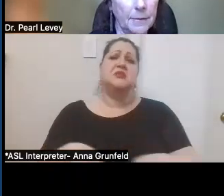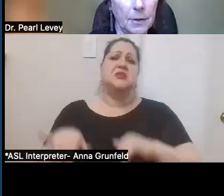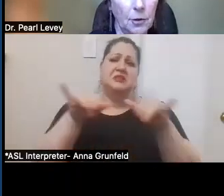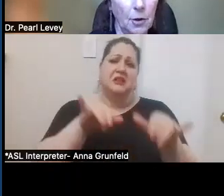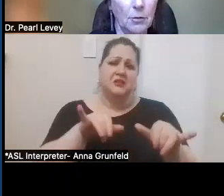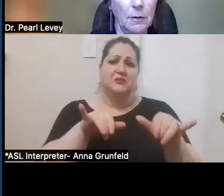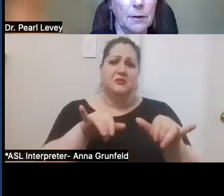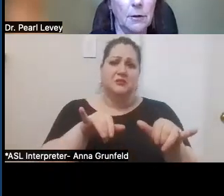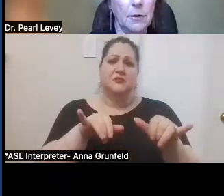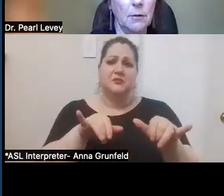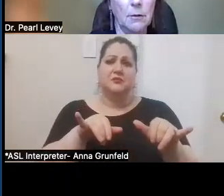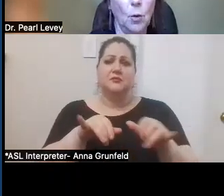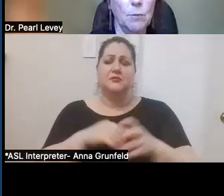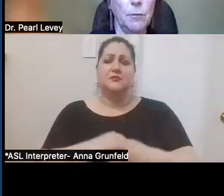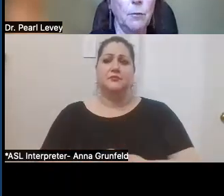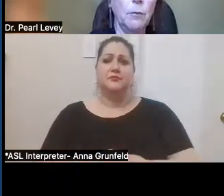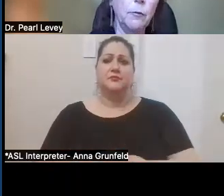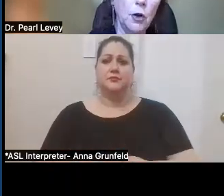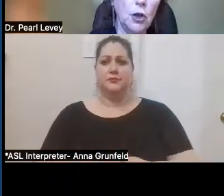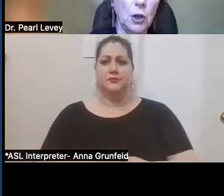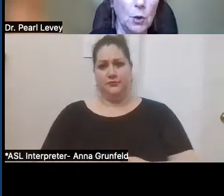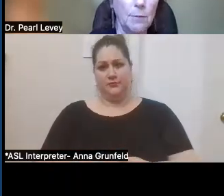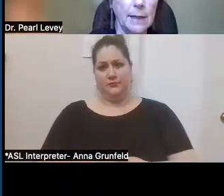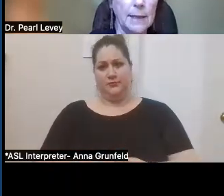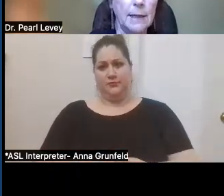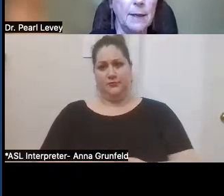You know, you know, virtually automatically,